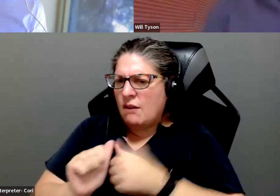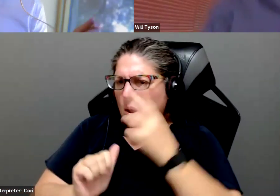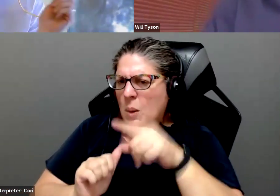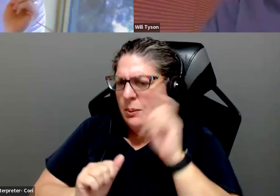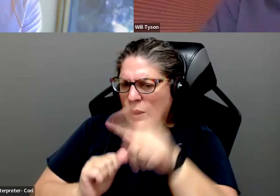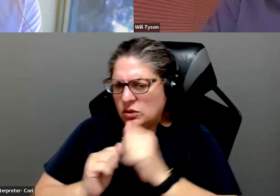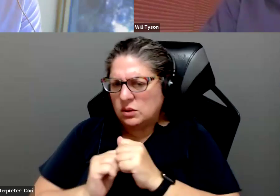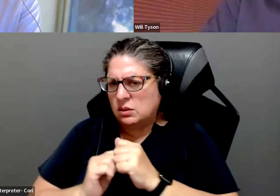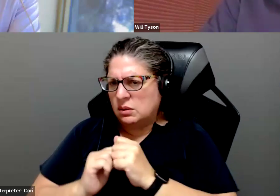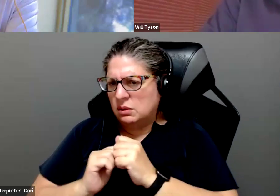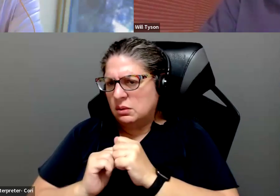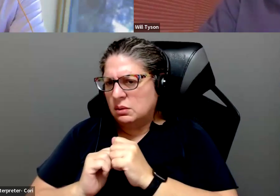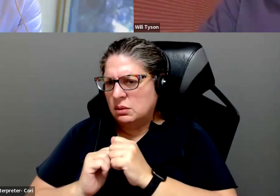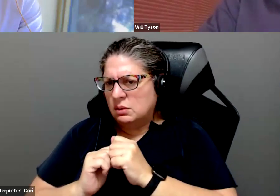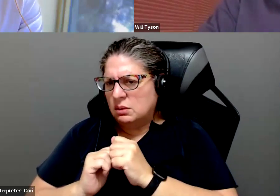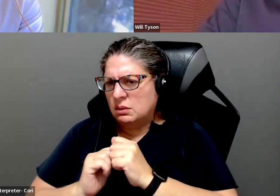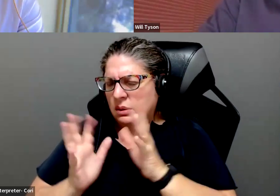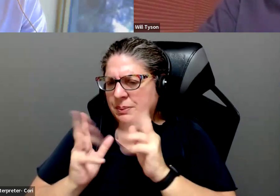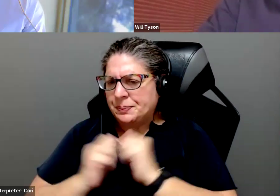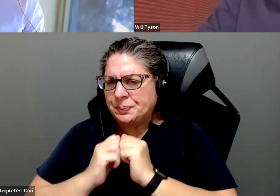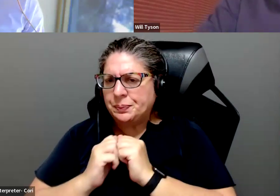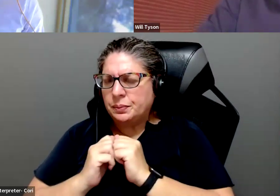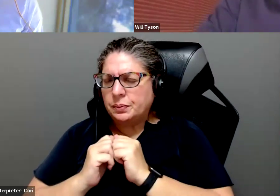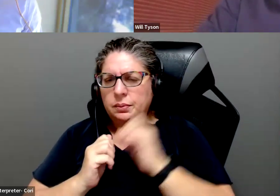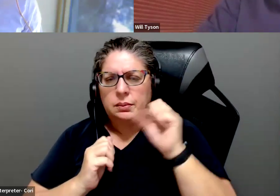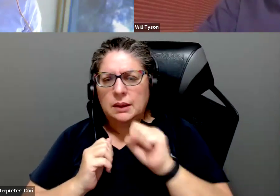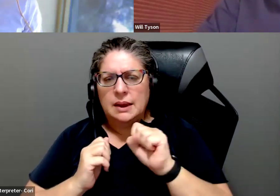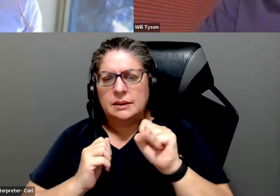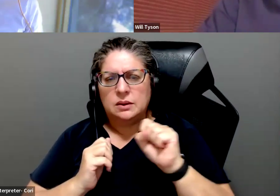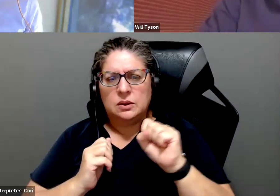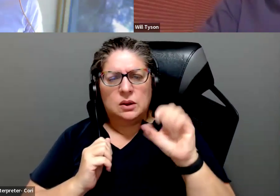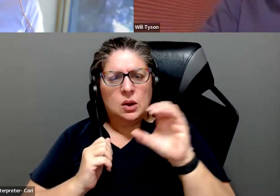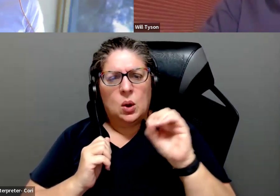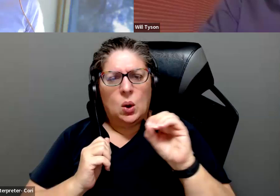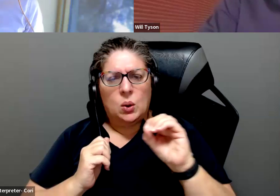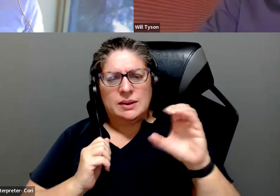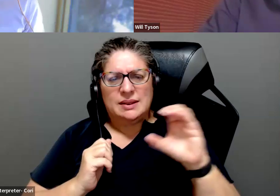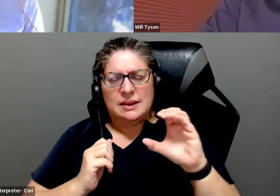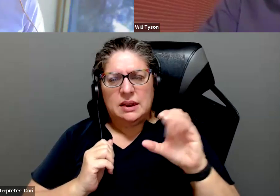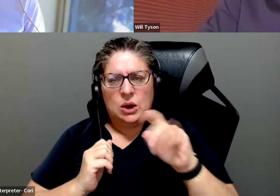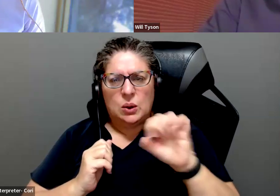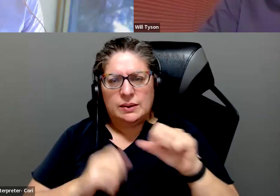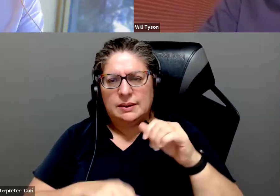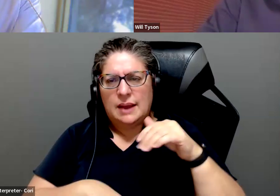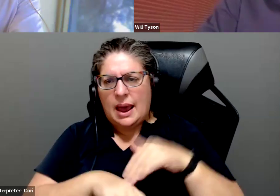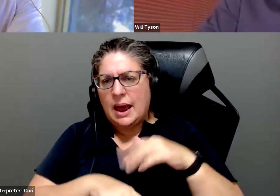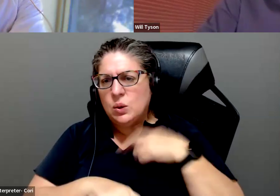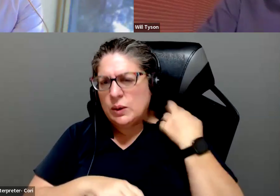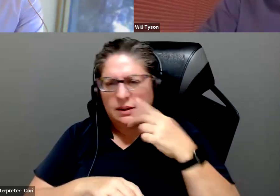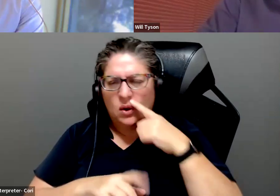The SOC codes risk for automation? How did you put